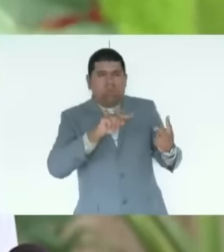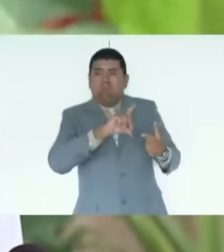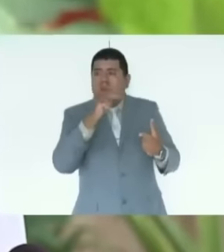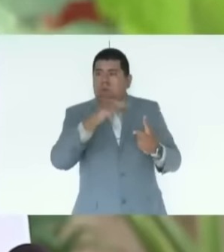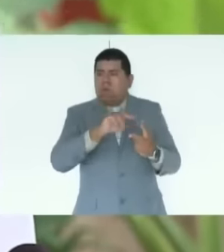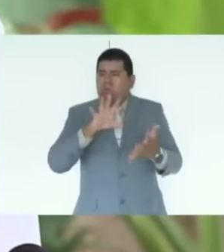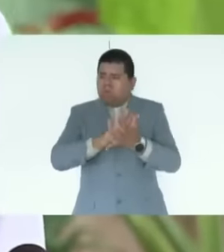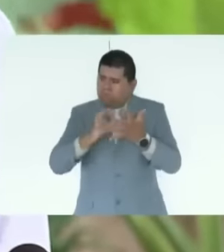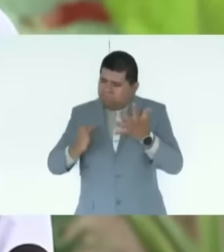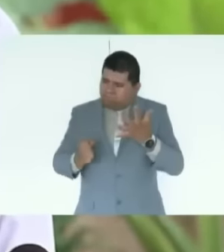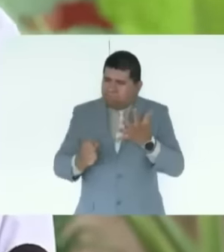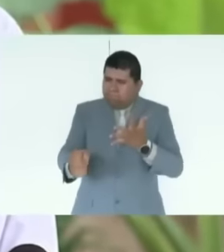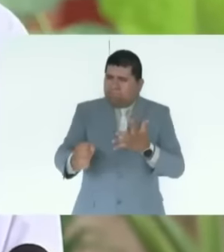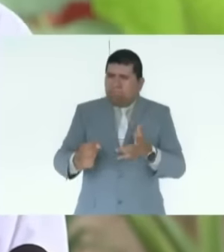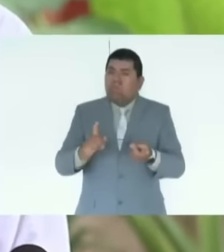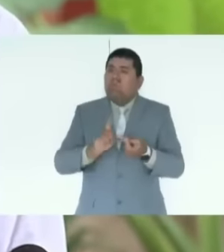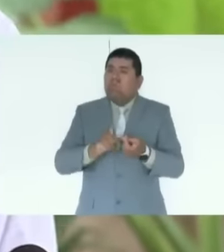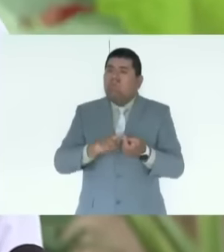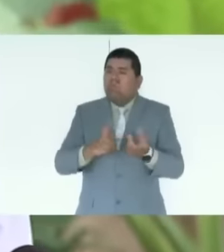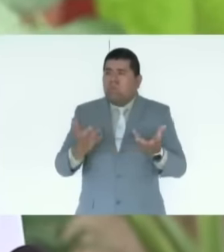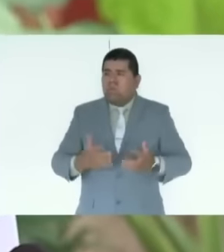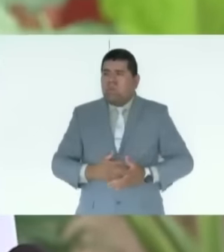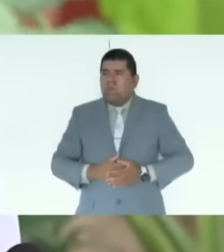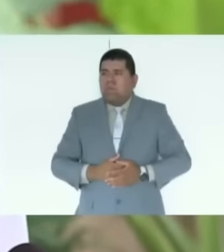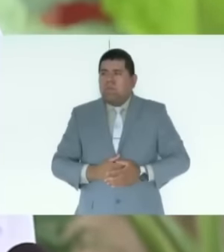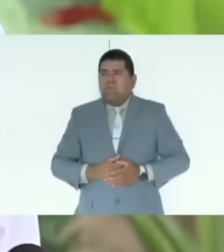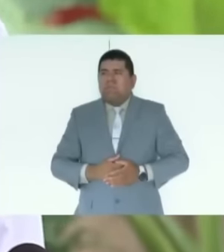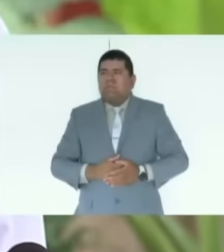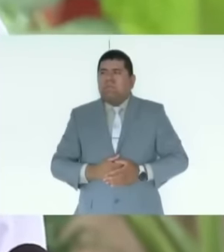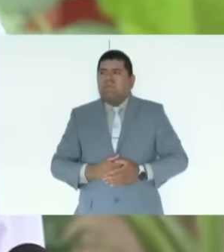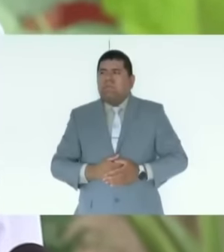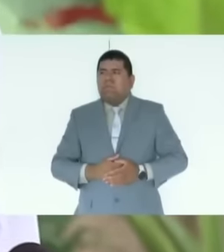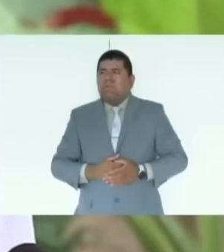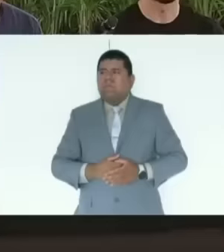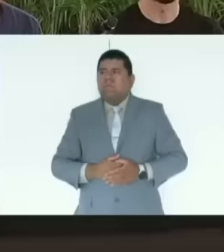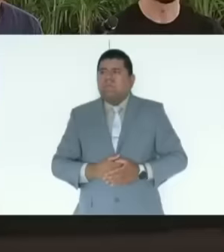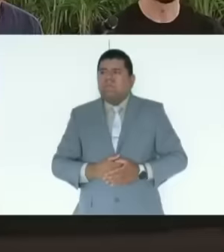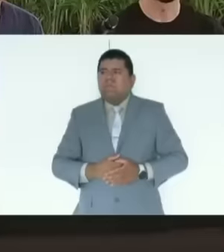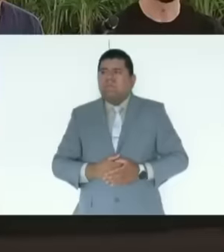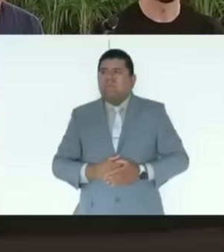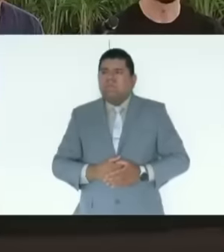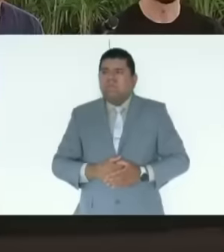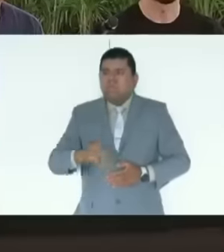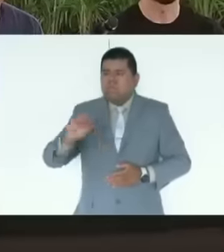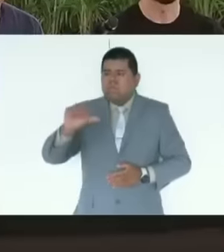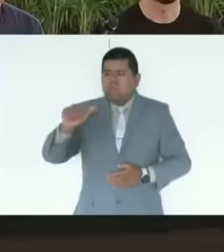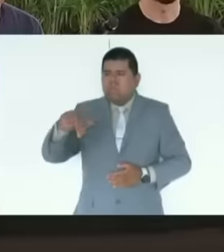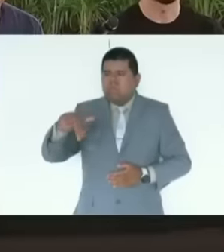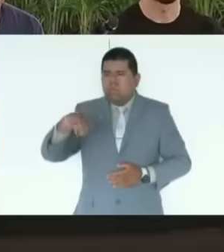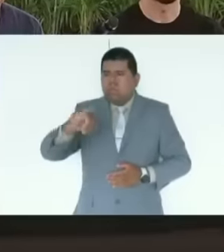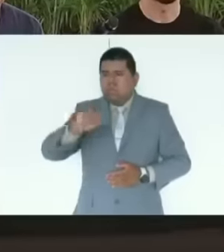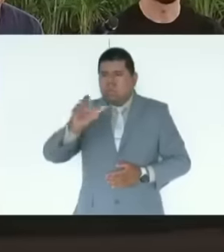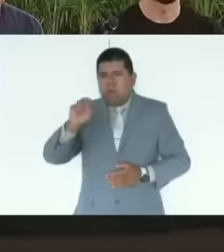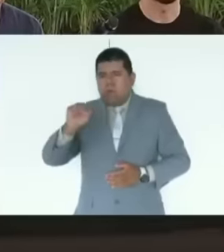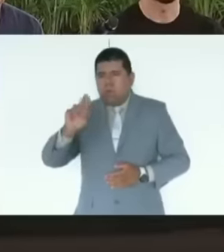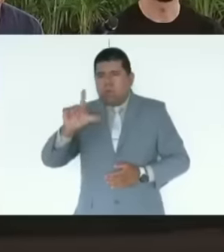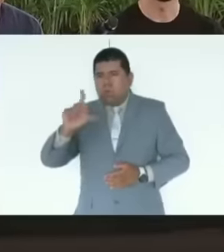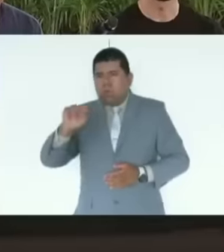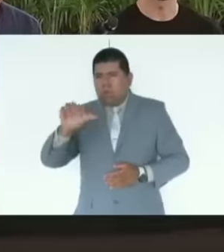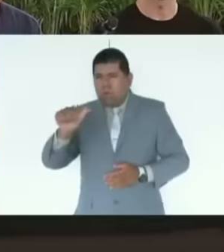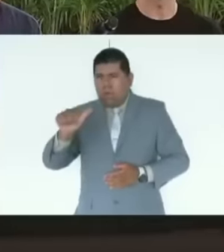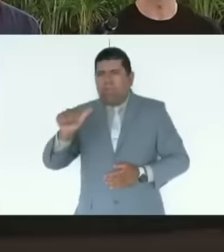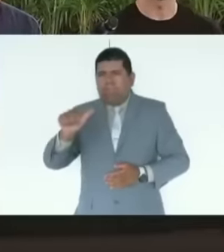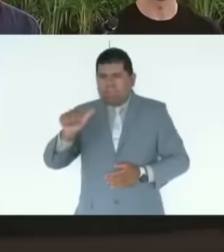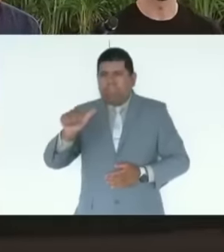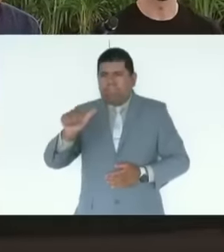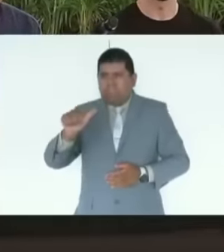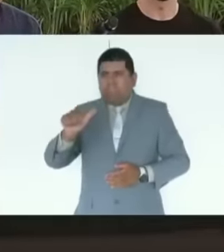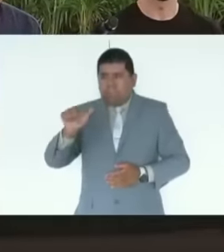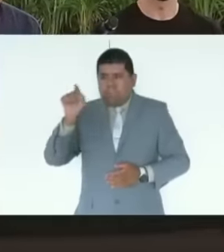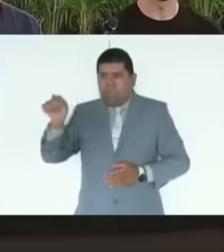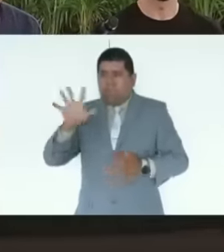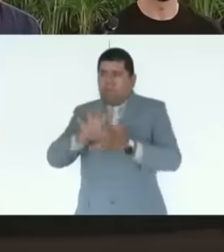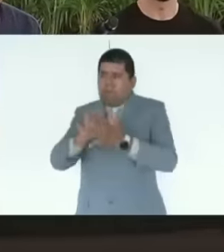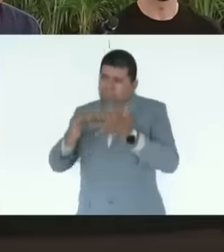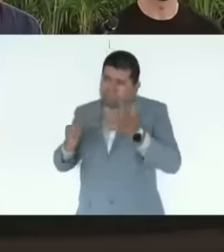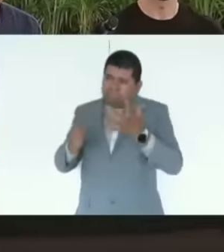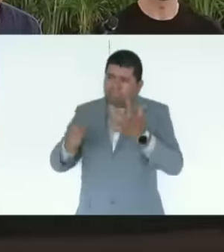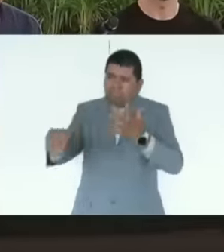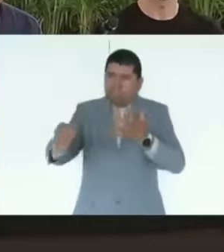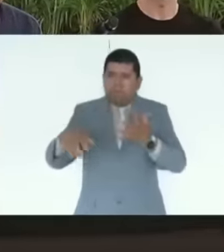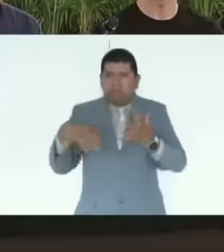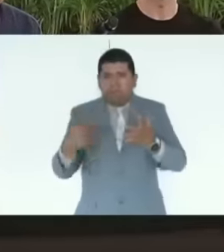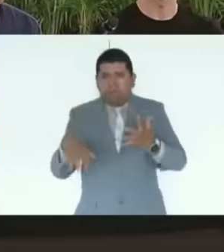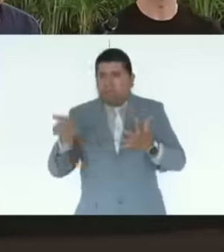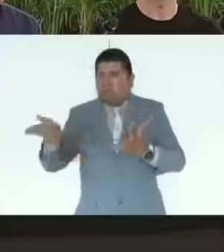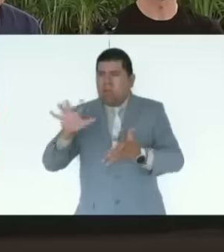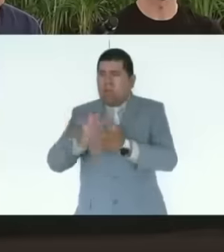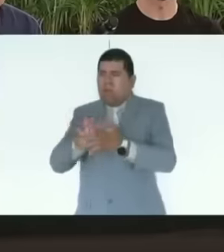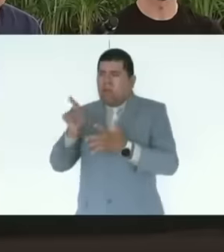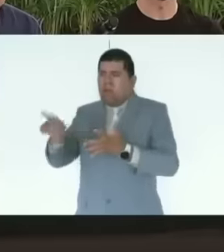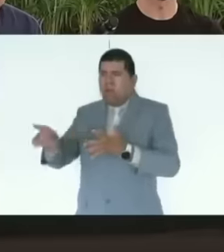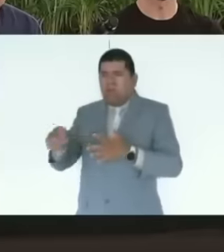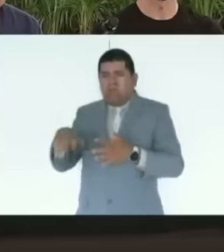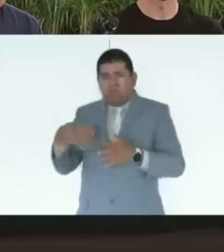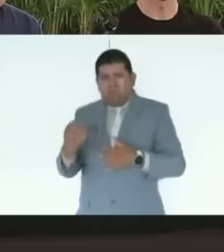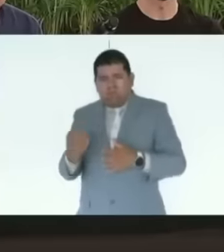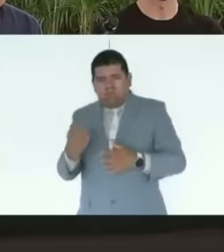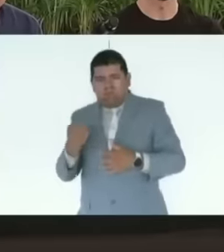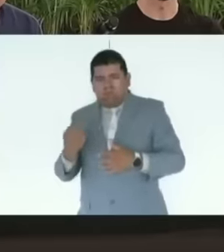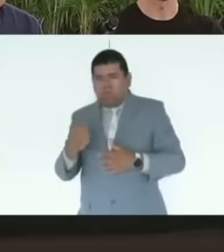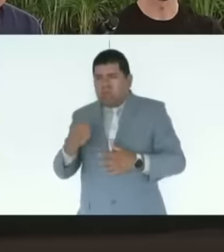in the San Juan de Ulúa prison in The fort of San Juan dula was a fearsome prison in